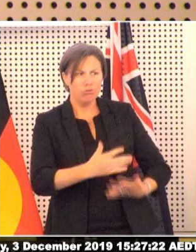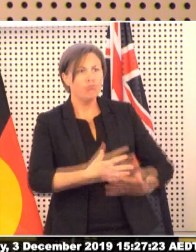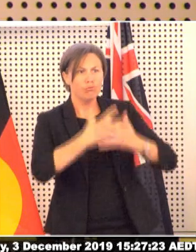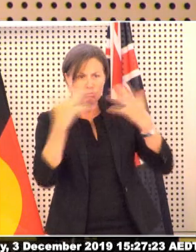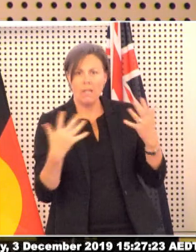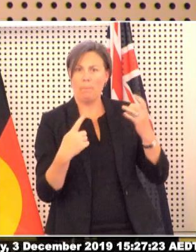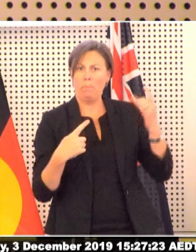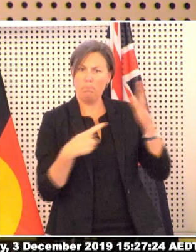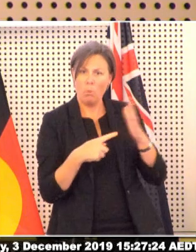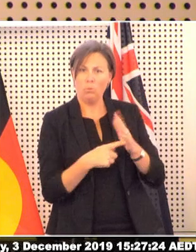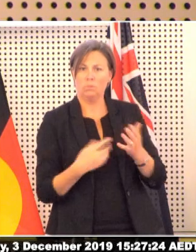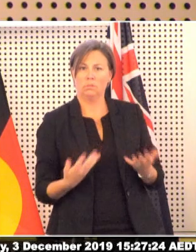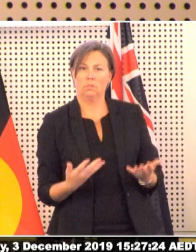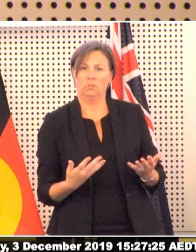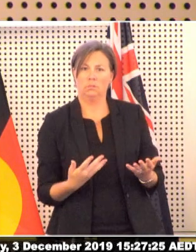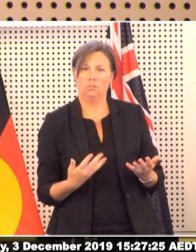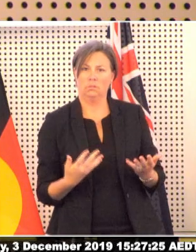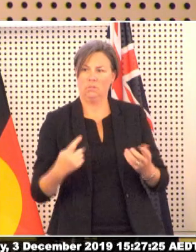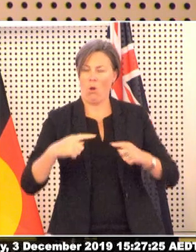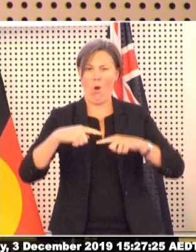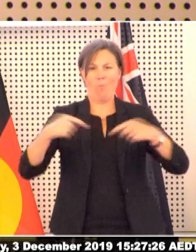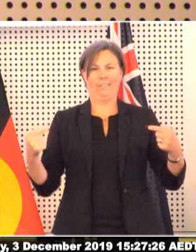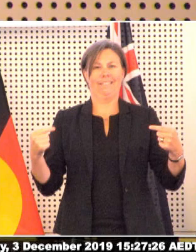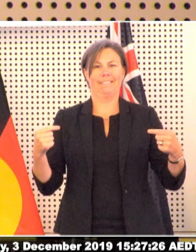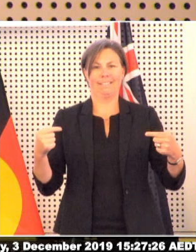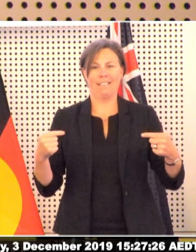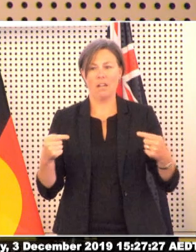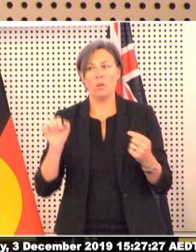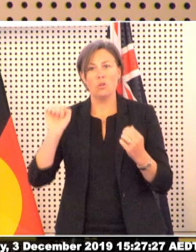And I noticed in paragraph 62 you gave some examples of that.